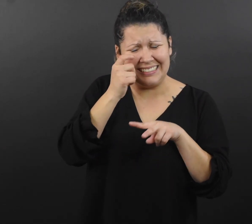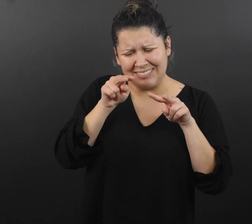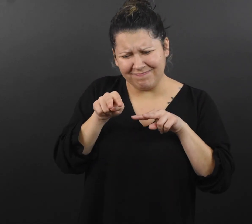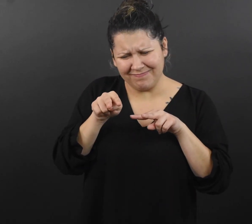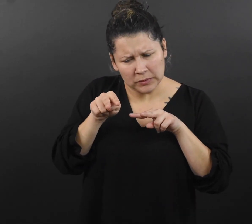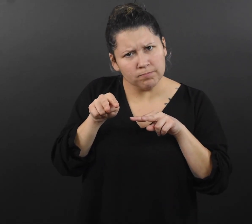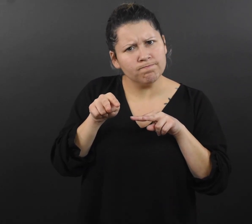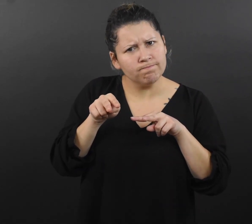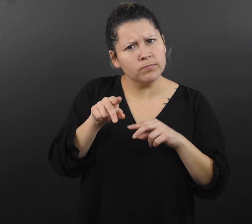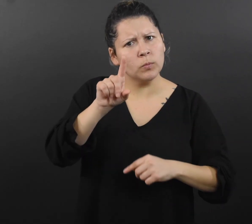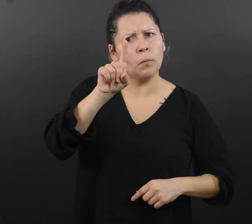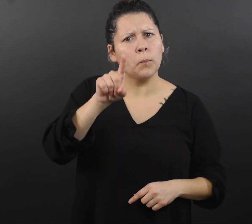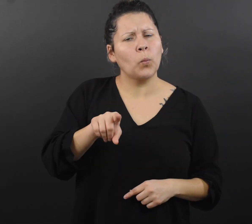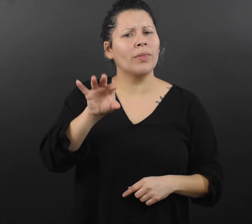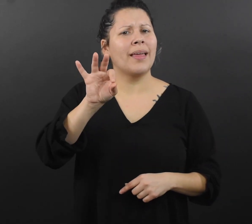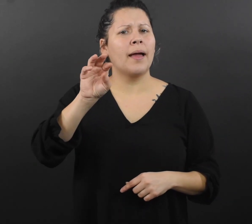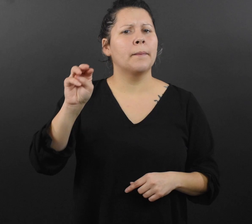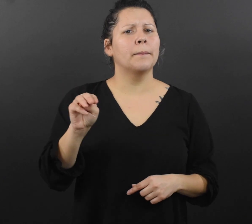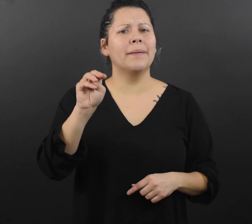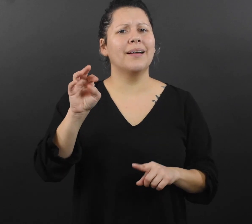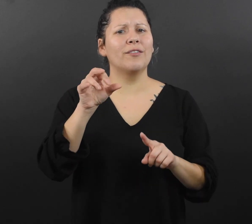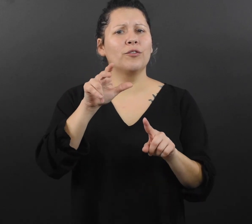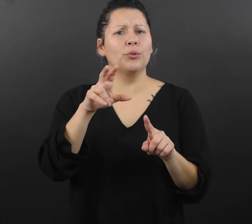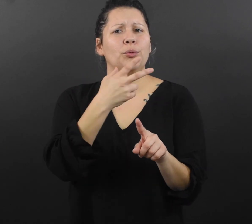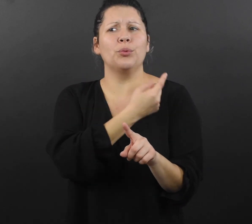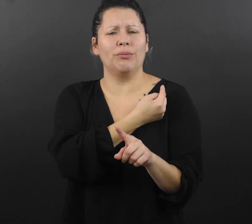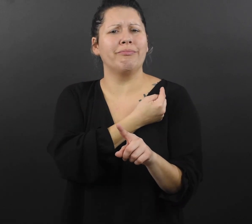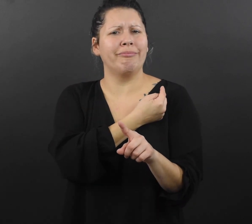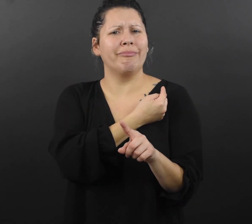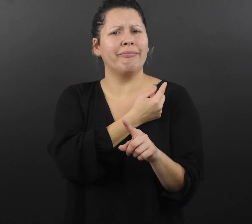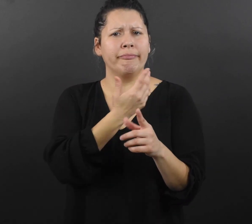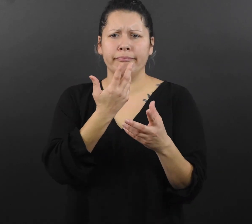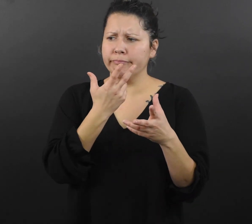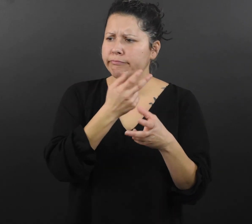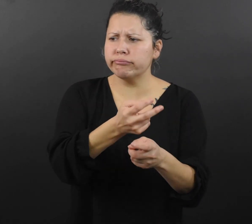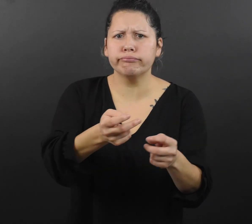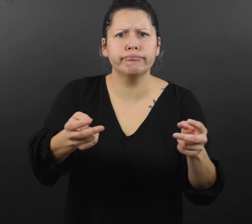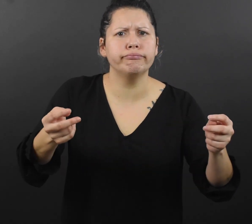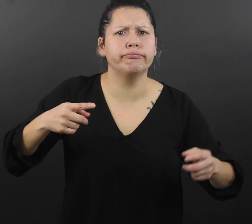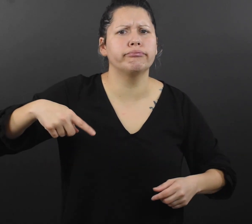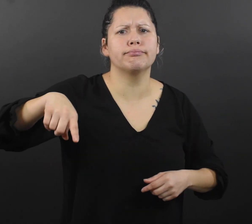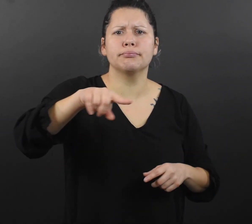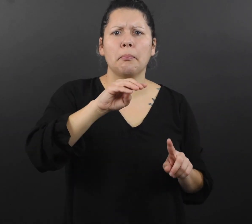“It’s 1.9 million flu vaccine doses administered to Minnesotans, and what is concerning